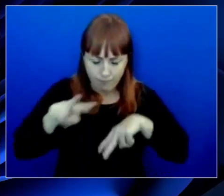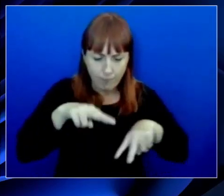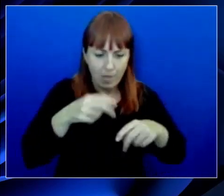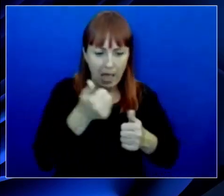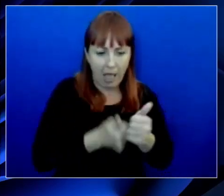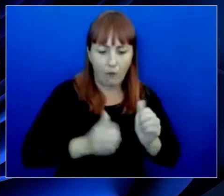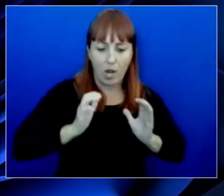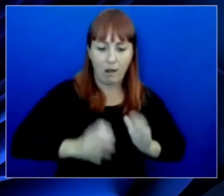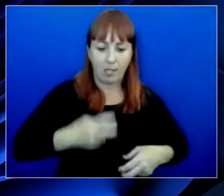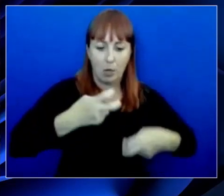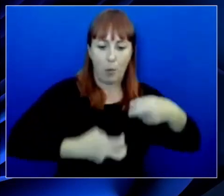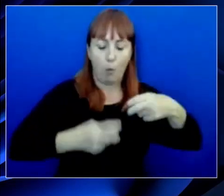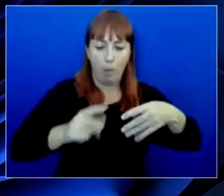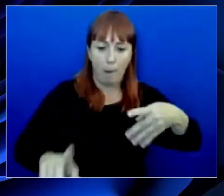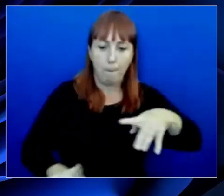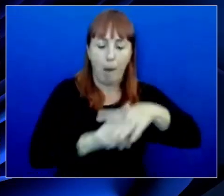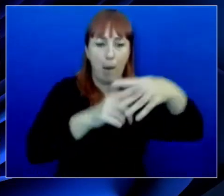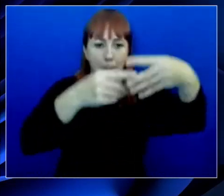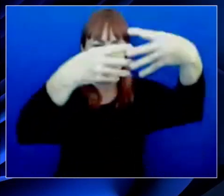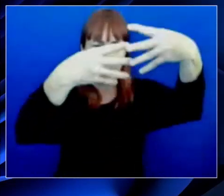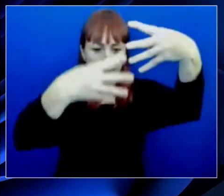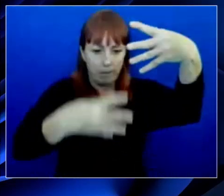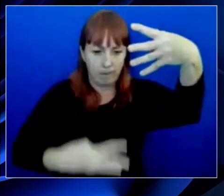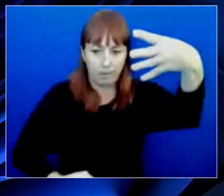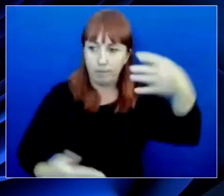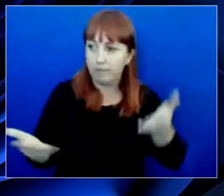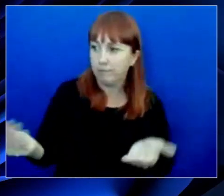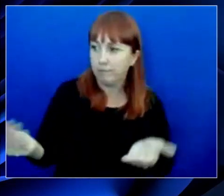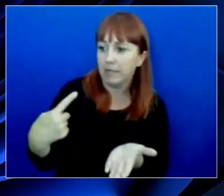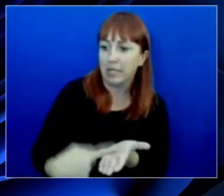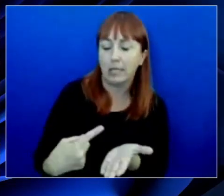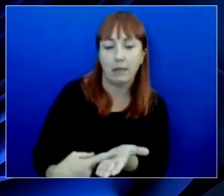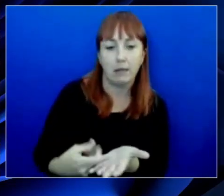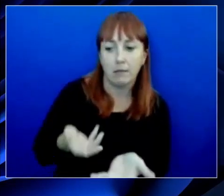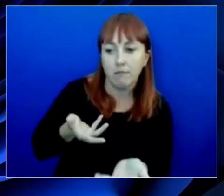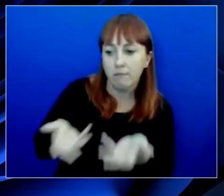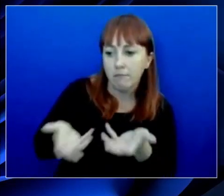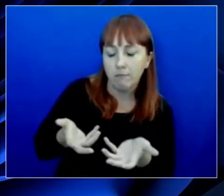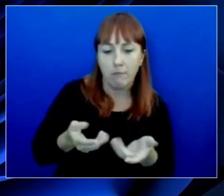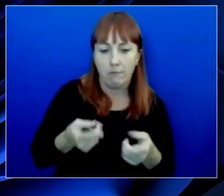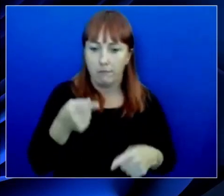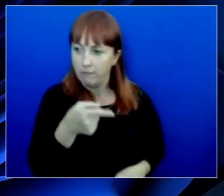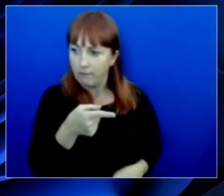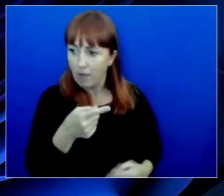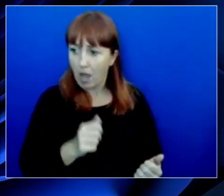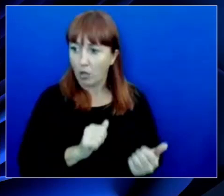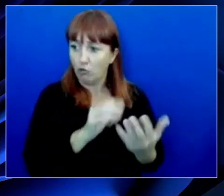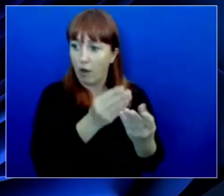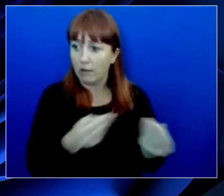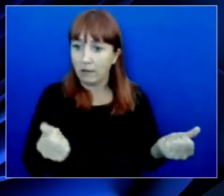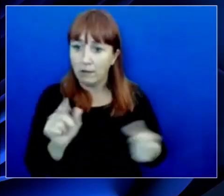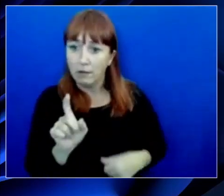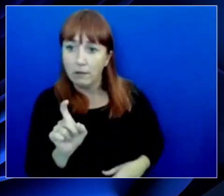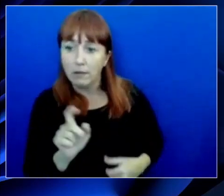issue that comes into our team and talk about it and make sure that it's getting addressed and appropriately,